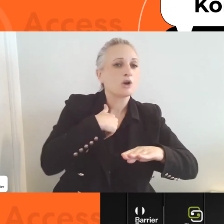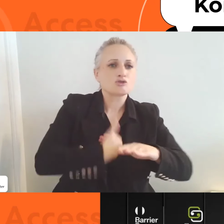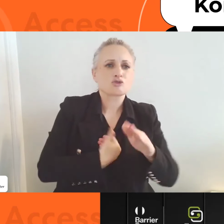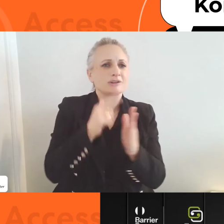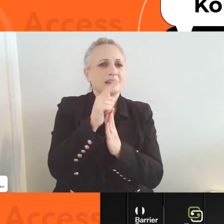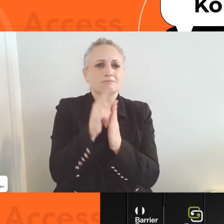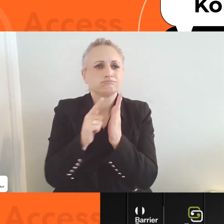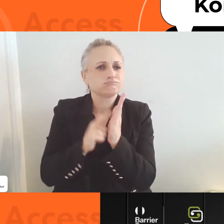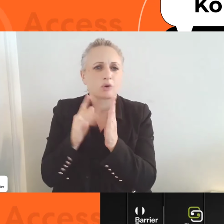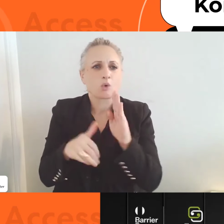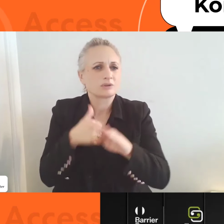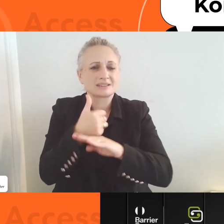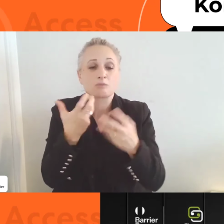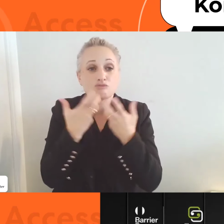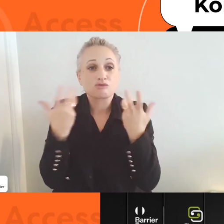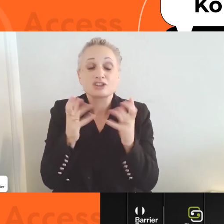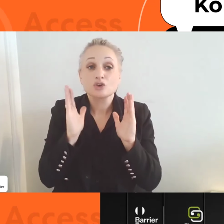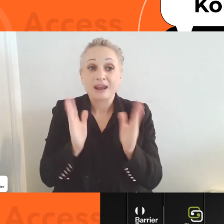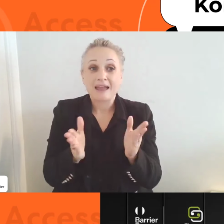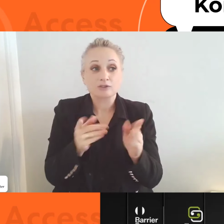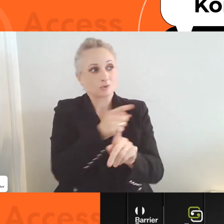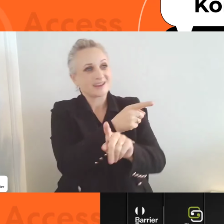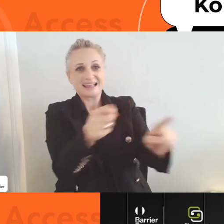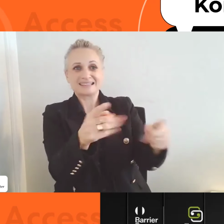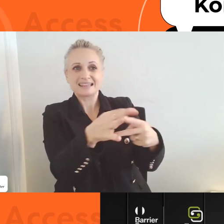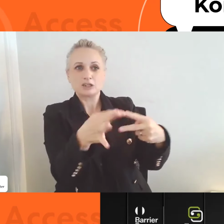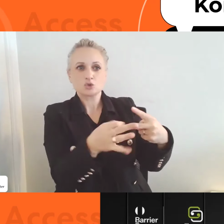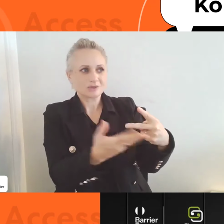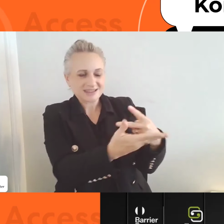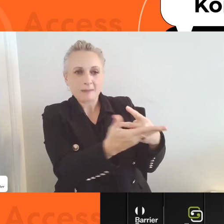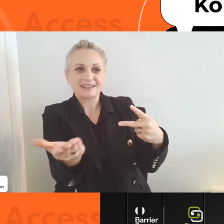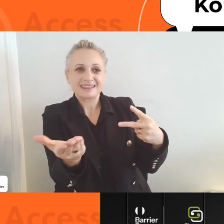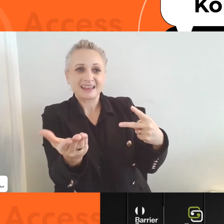But it is a choice, because the guidance is out there. We can look